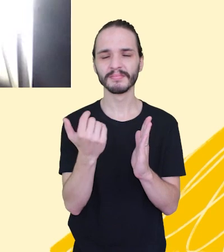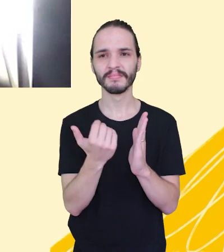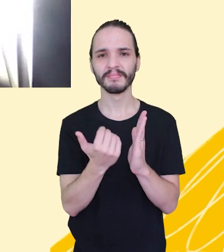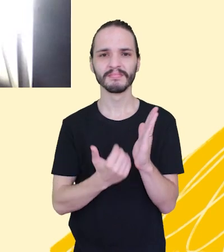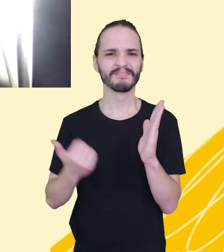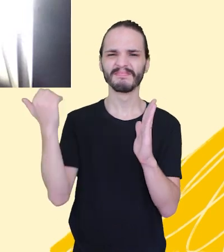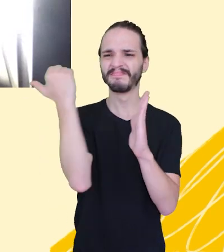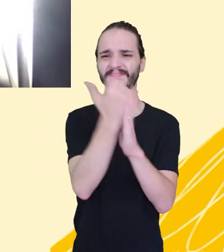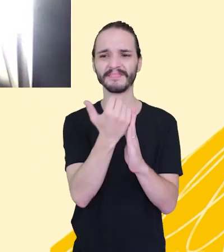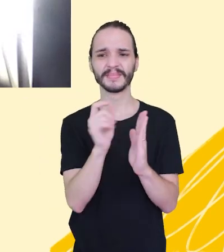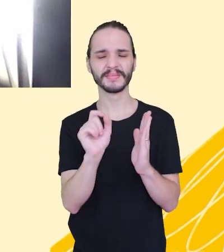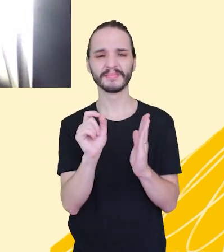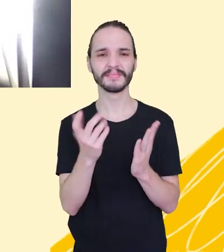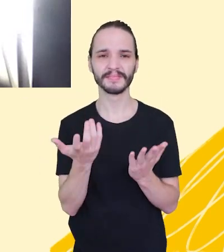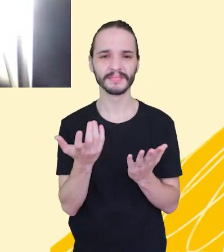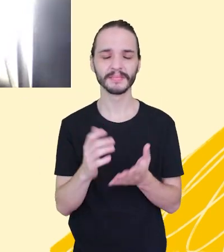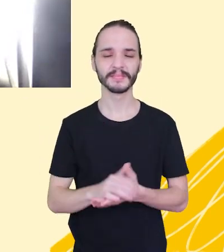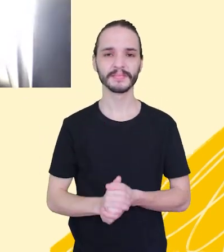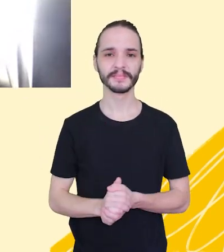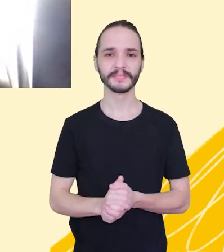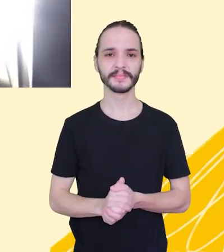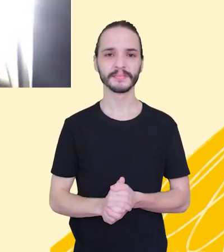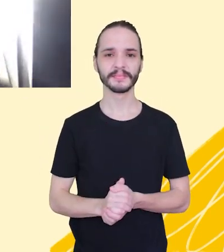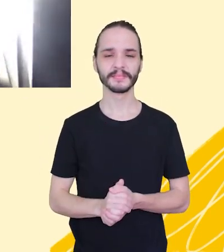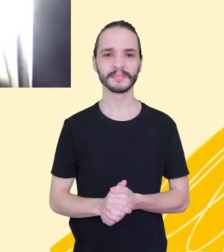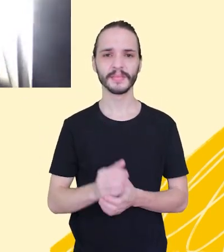to tell more than is necessary to tell.